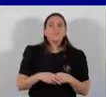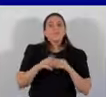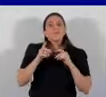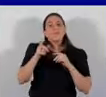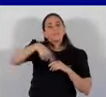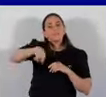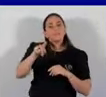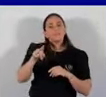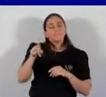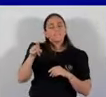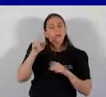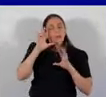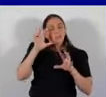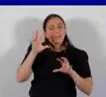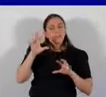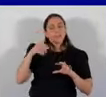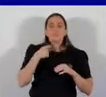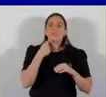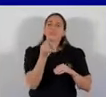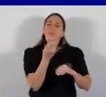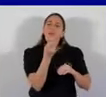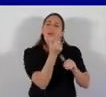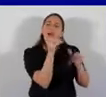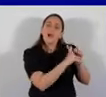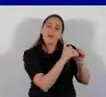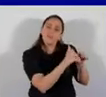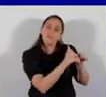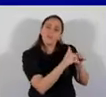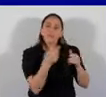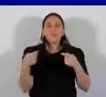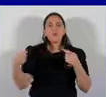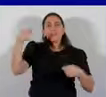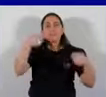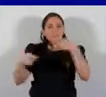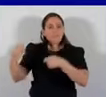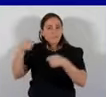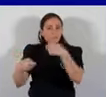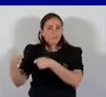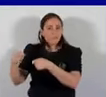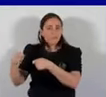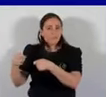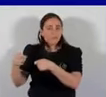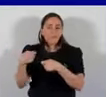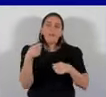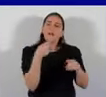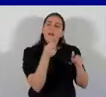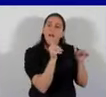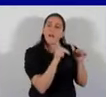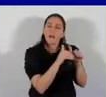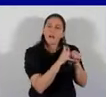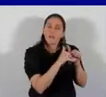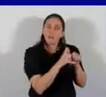All factors that generate a lot of growth But notice that I said, it is savings and investment